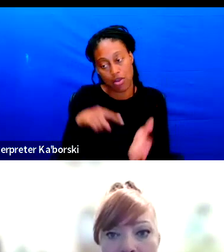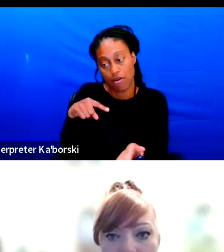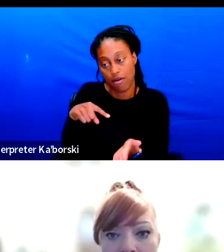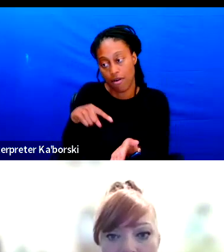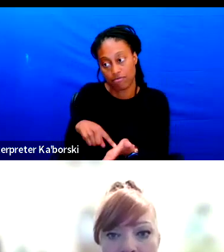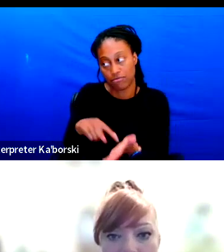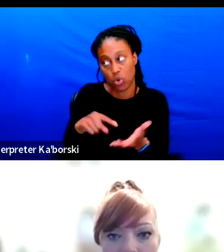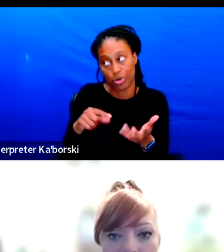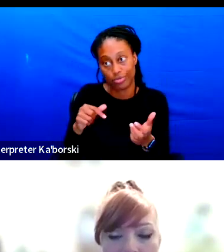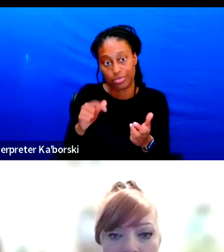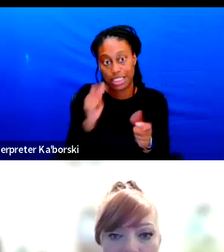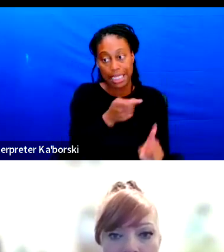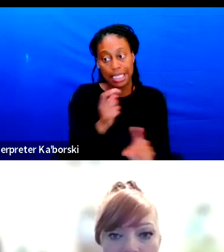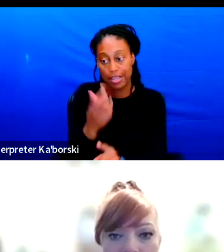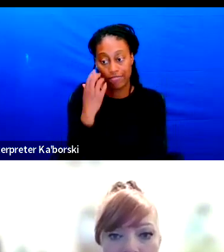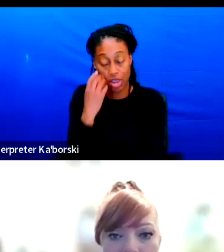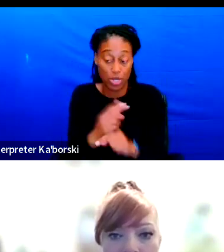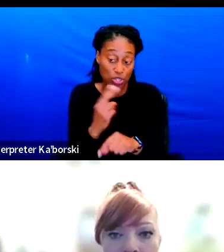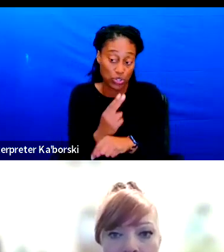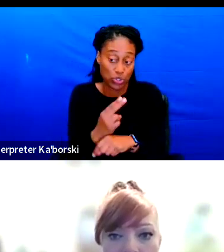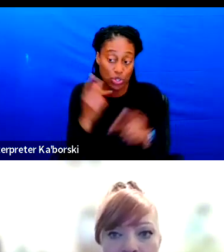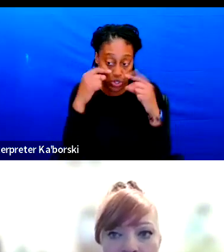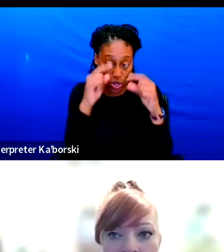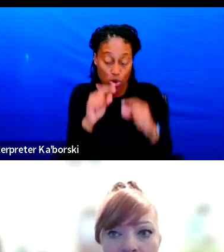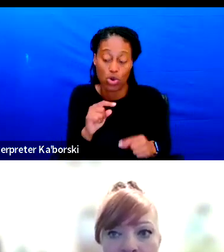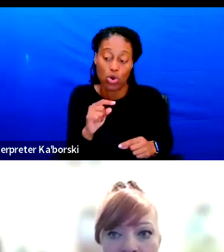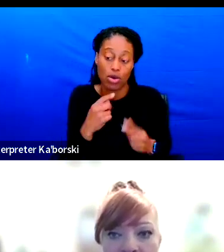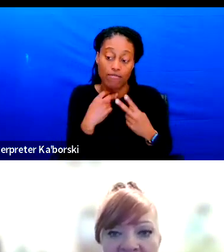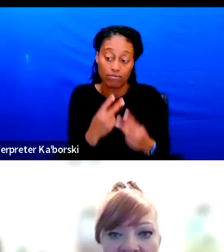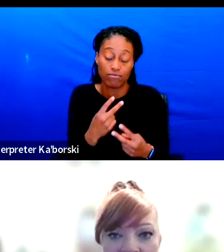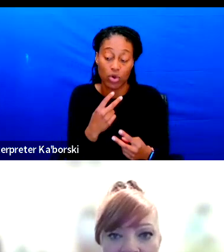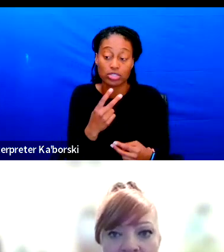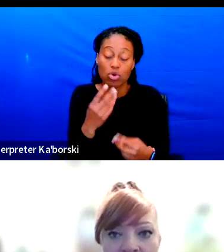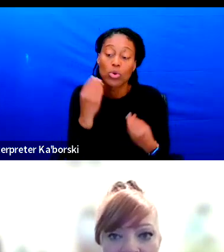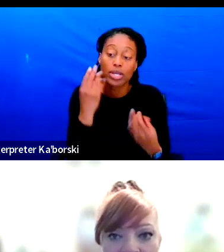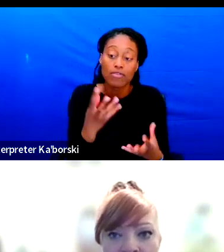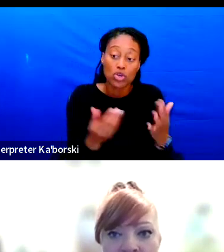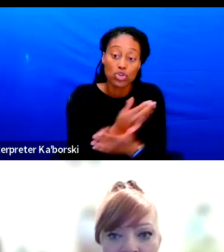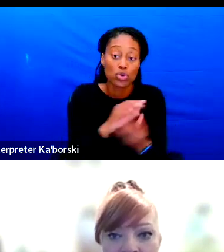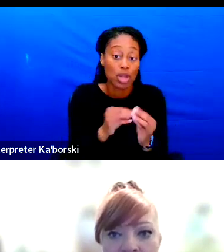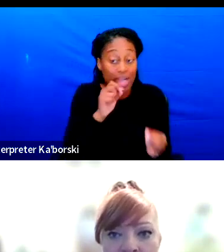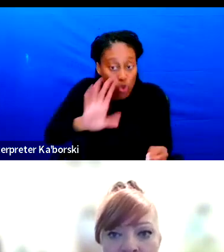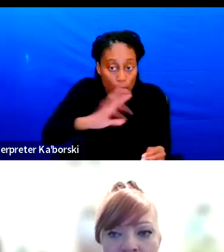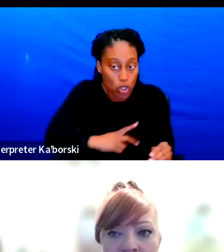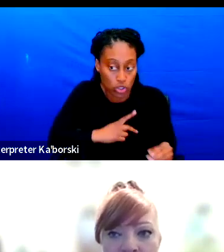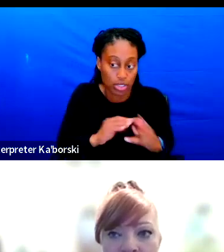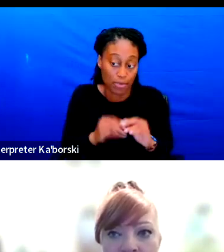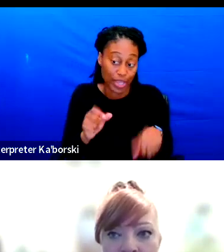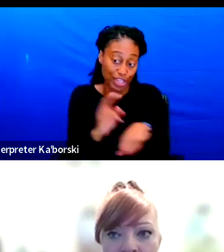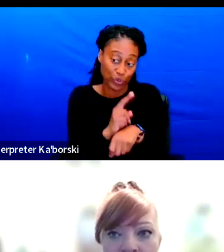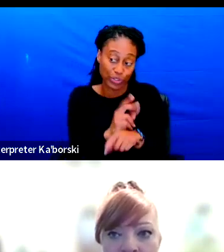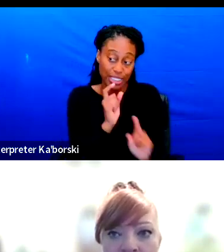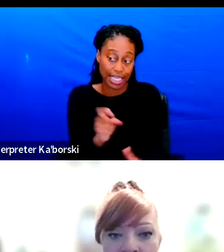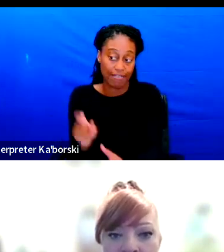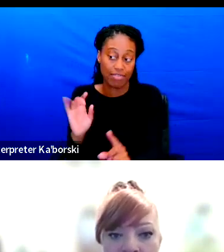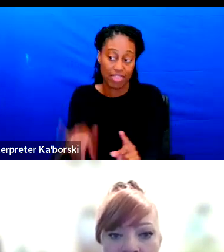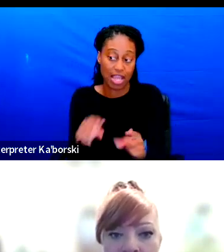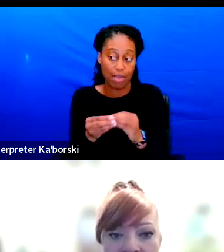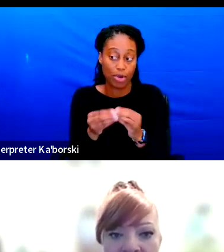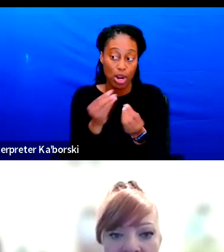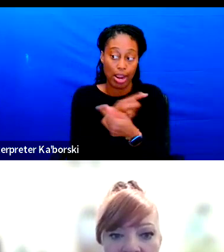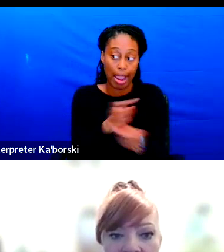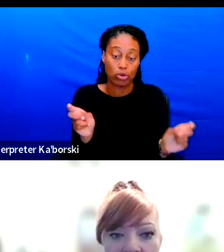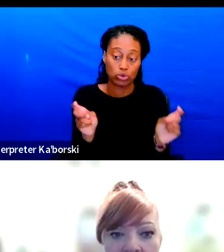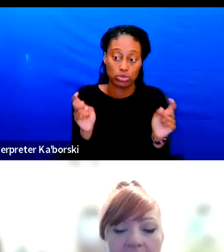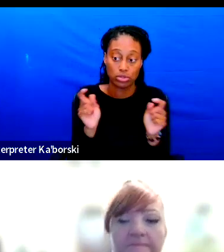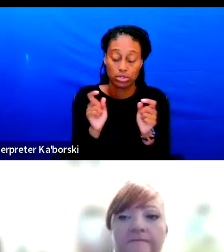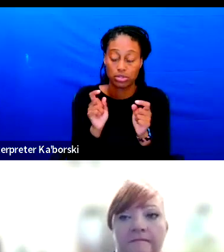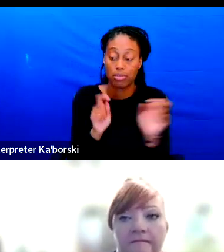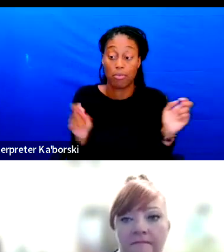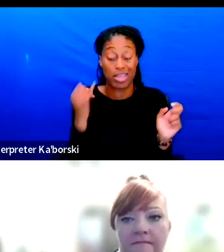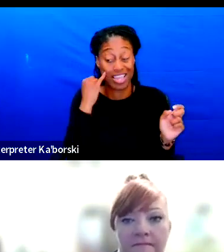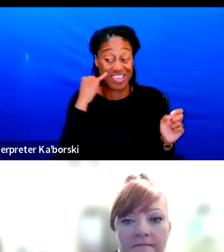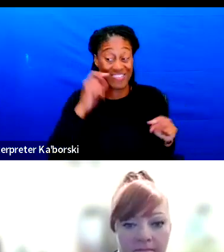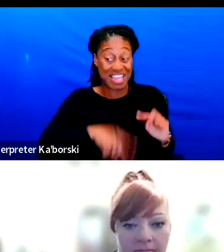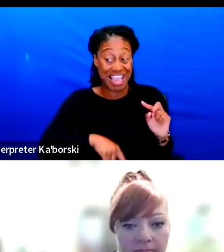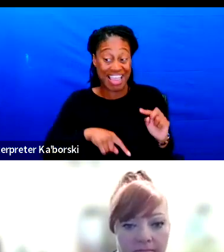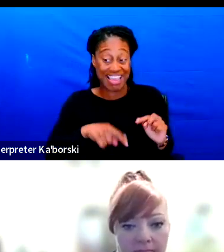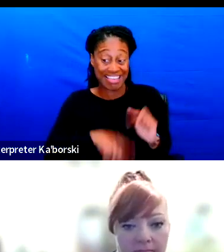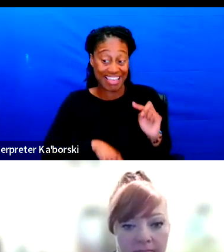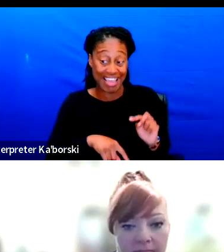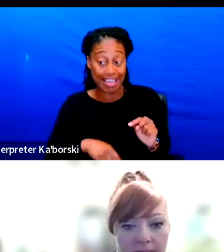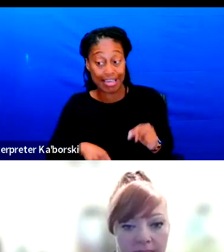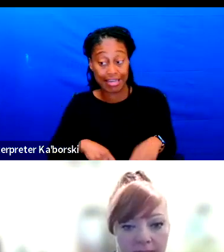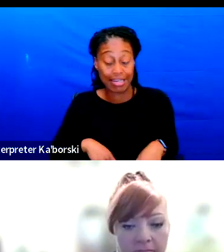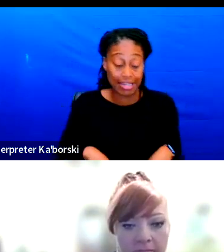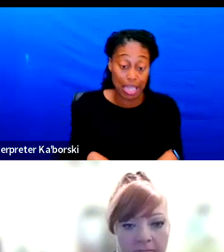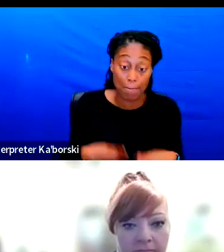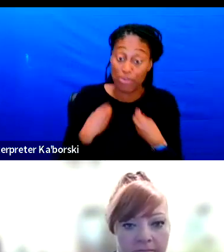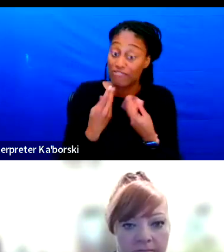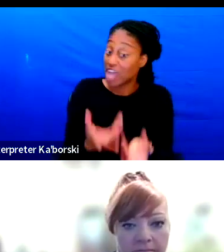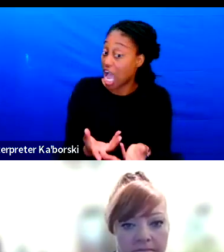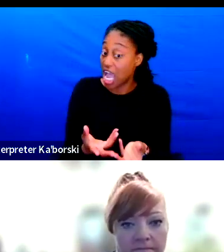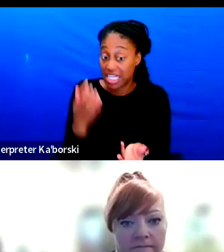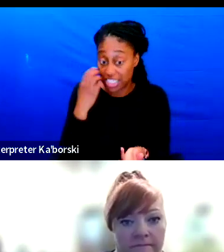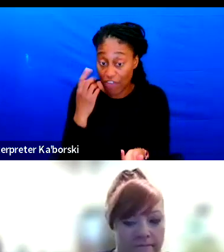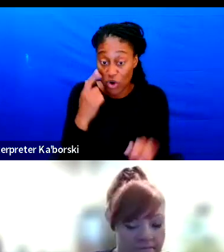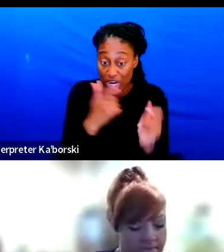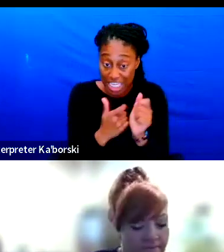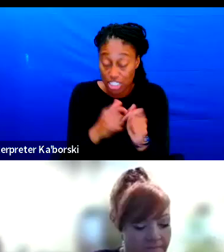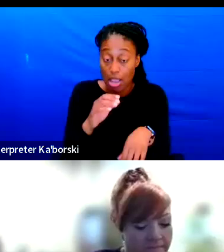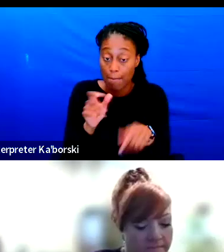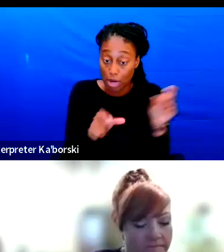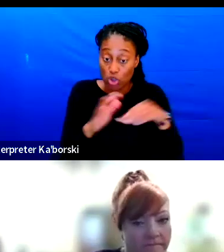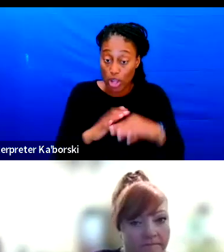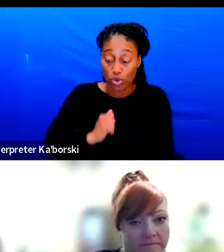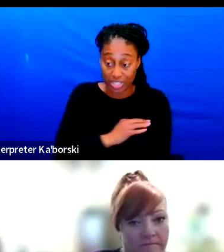Tracy Morton: And so we use Google voice. And it will give you a new number. That's not your personal number that you are able to use and give consumers. So people that are not able to sales to provide cell phones to everybody. There is Google voice, and it is free.